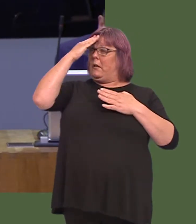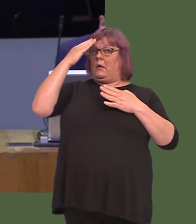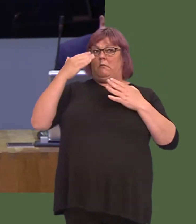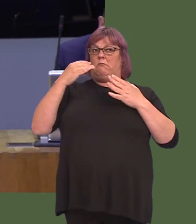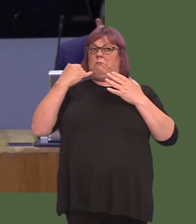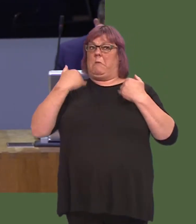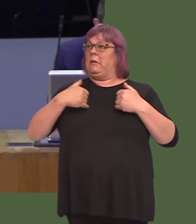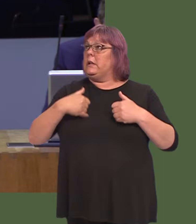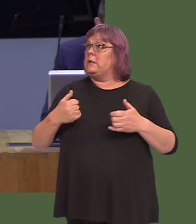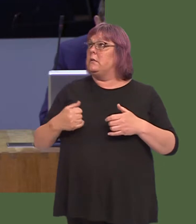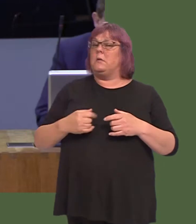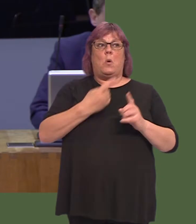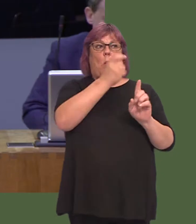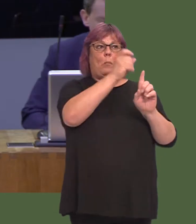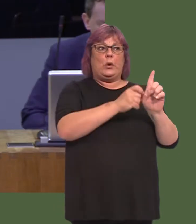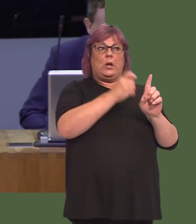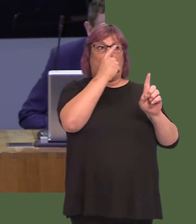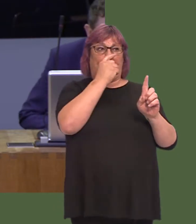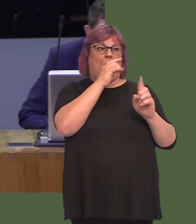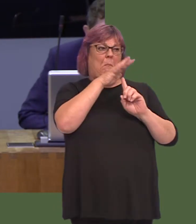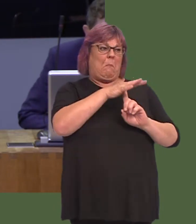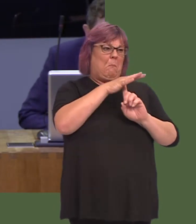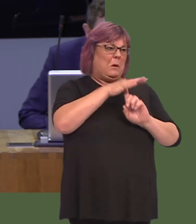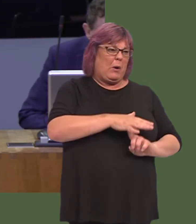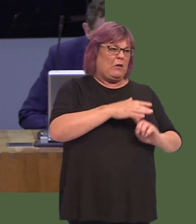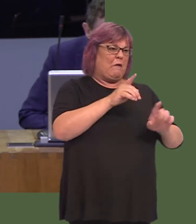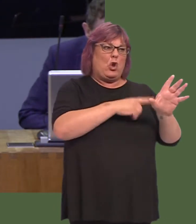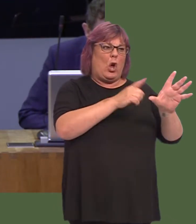A friend or a work colleague could be battling depression for yearsówe wouldn't know about